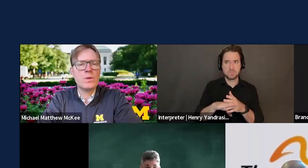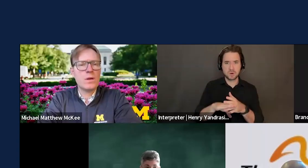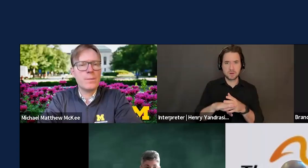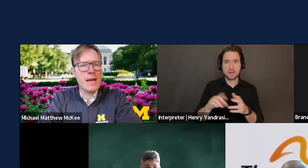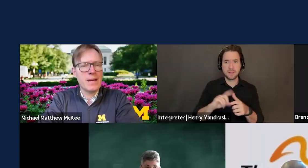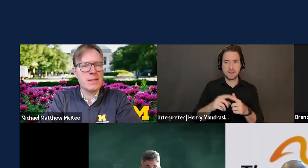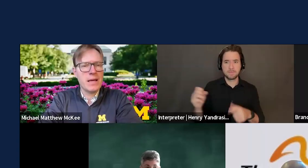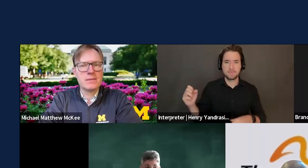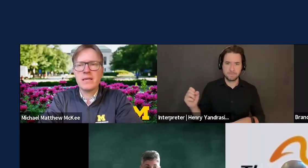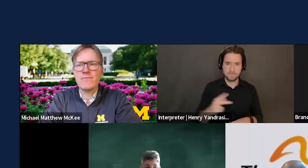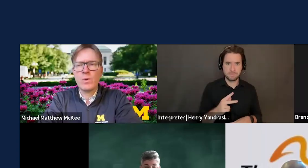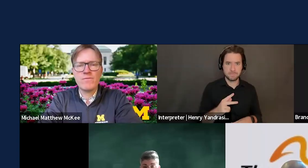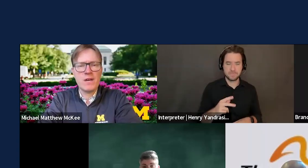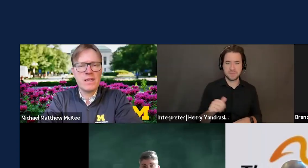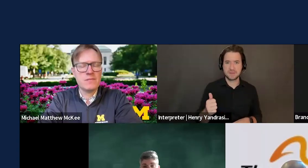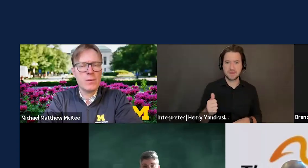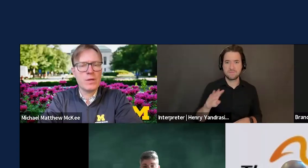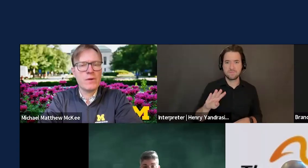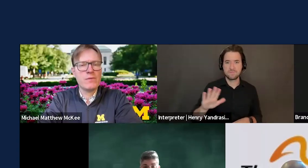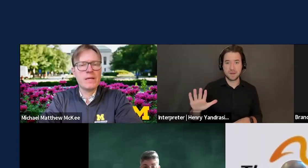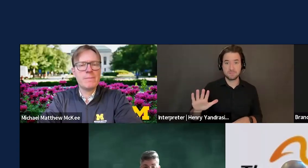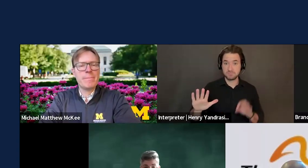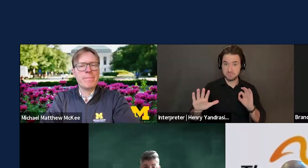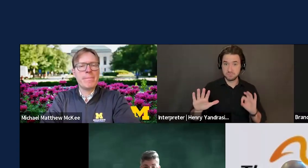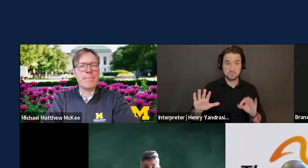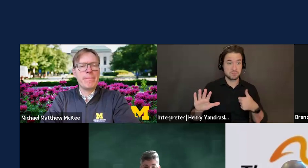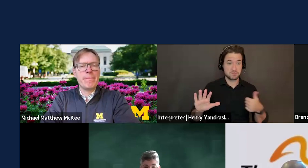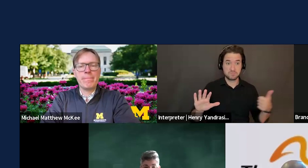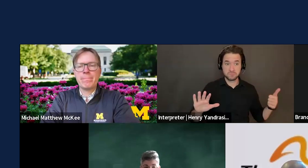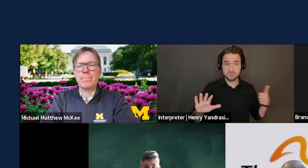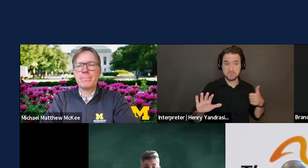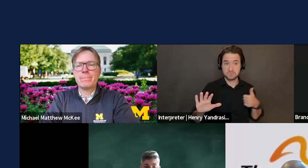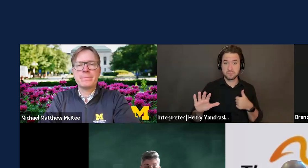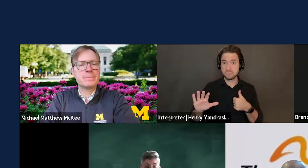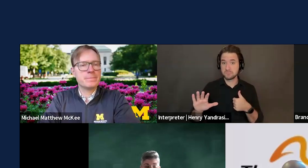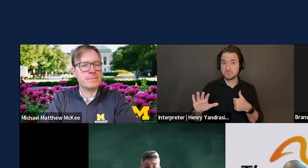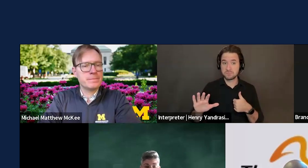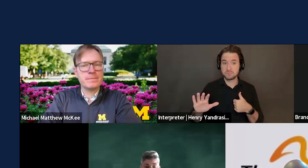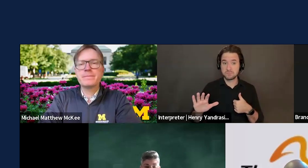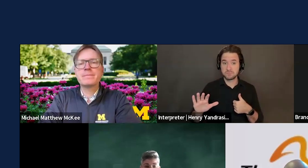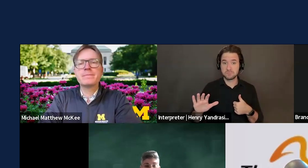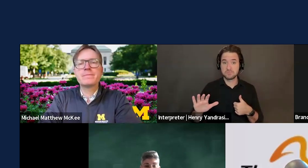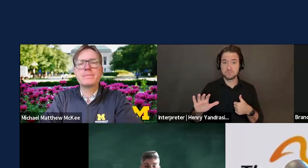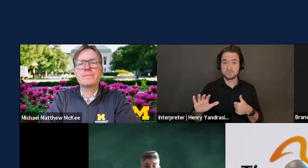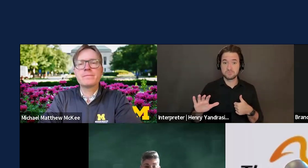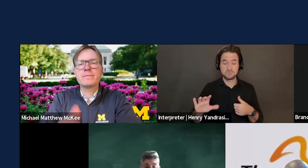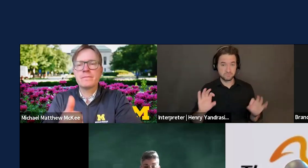And then we'll come back at 1045. Does that work for everybody? Yeah.